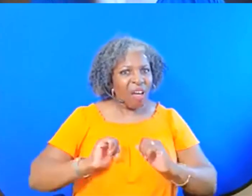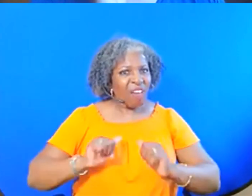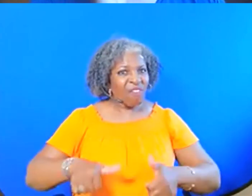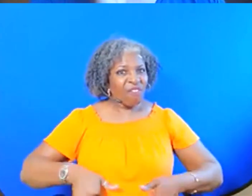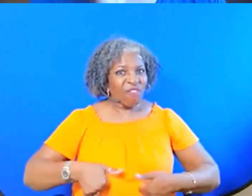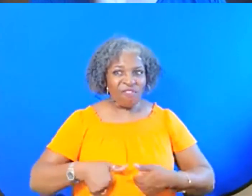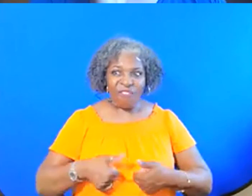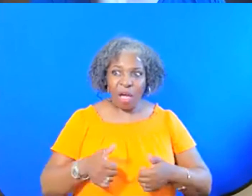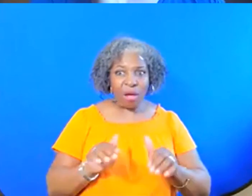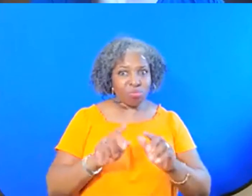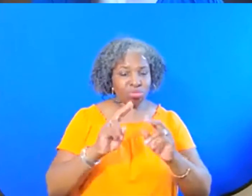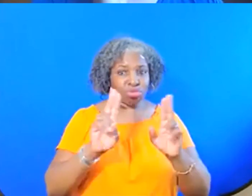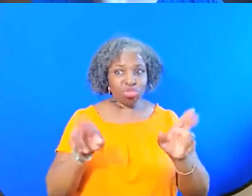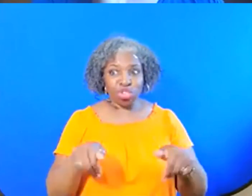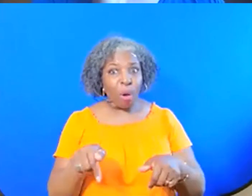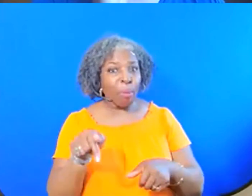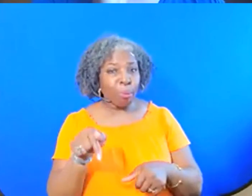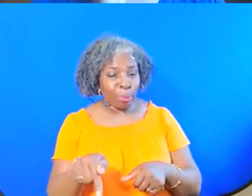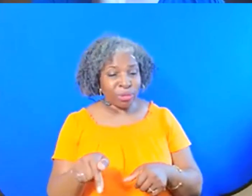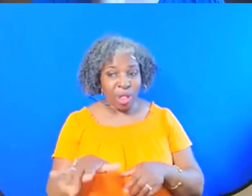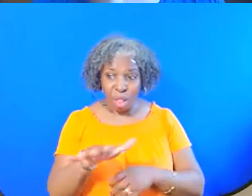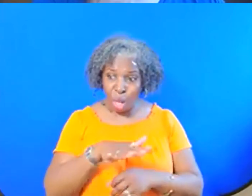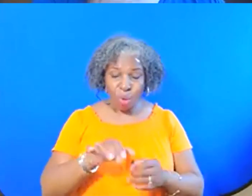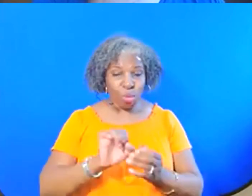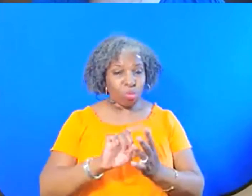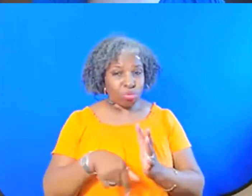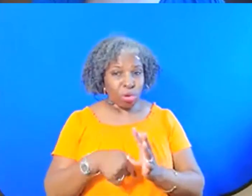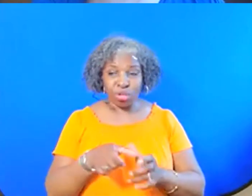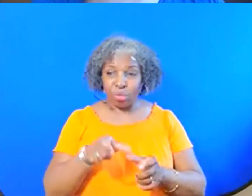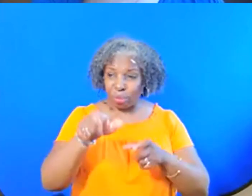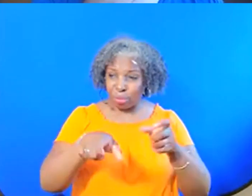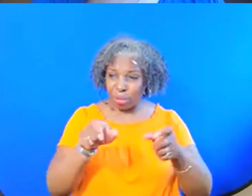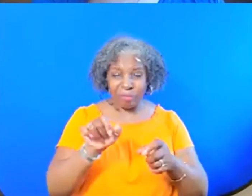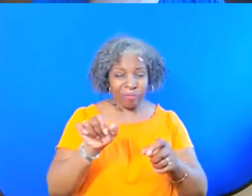but people from everywhere, every little corner, we're saying, you know,